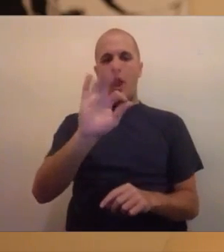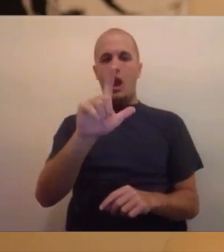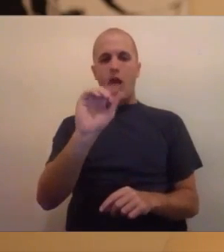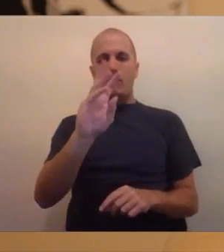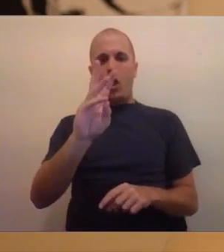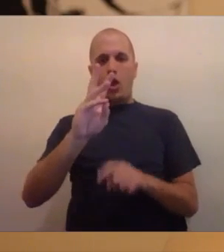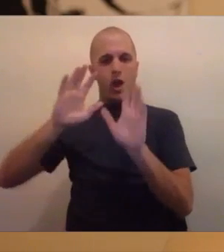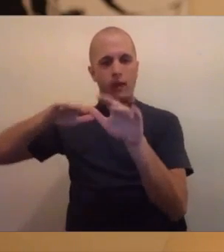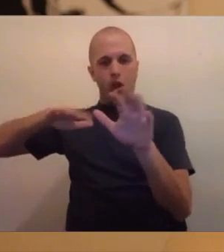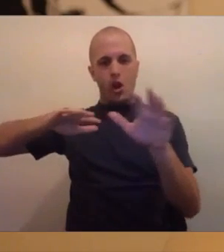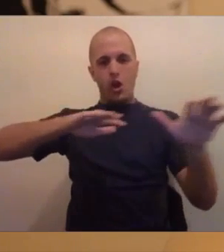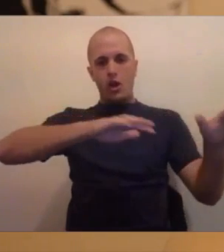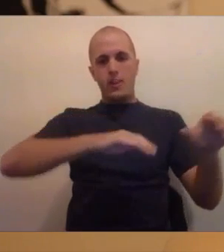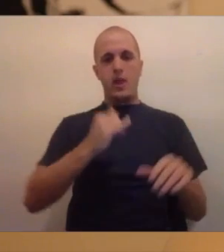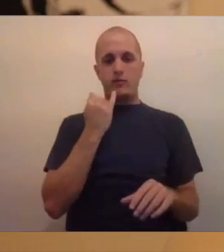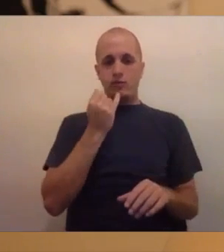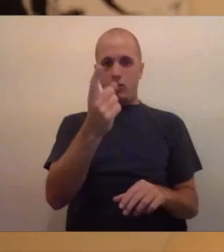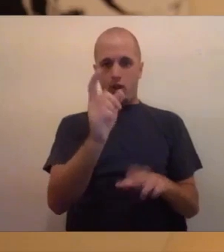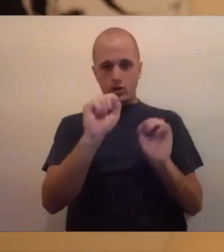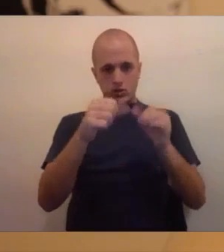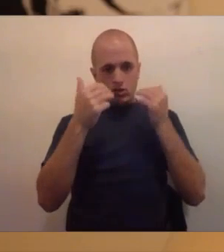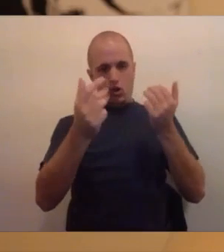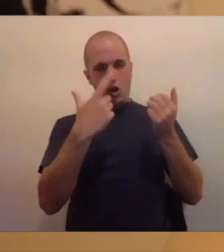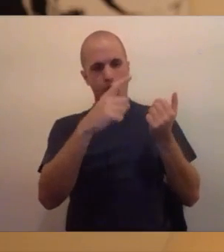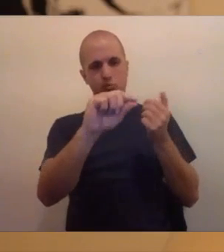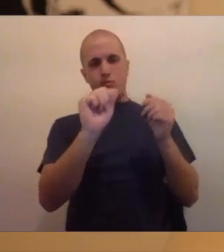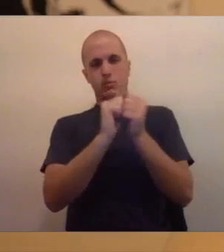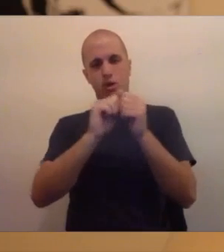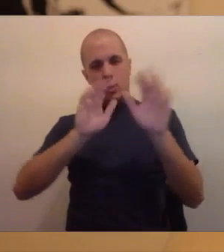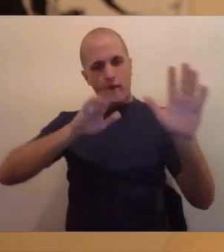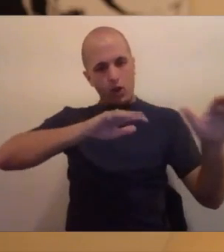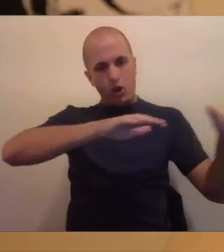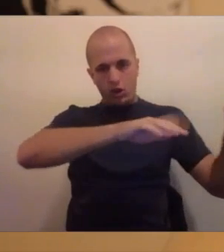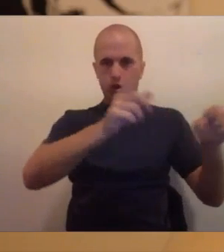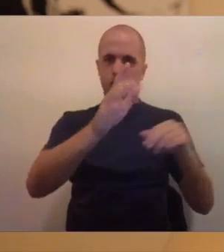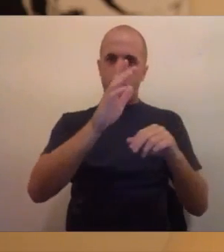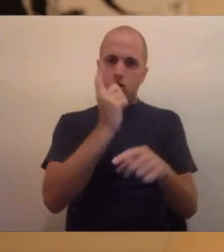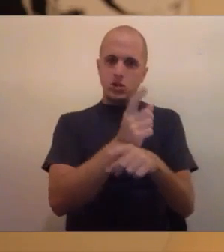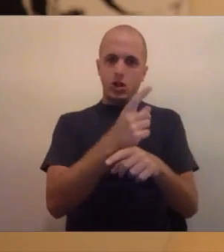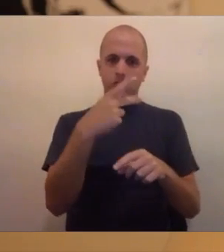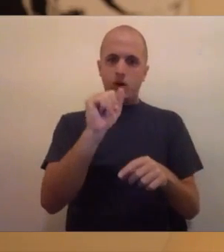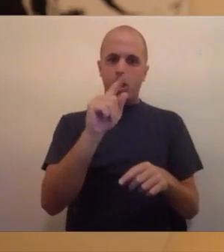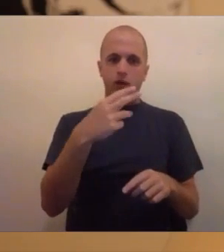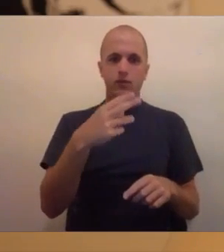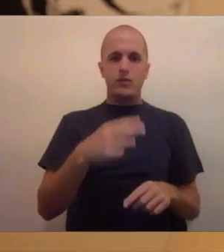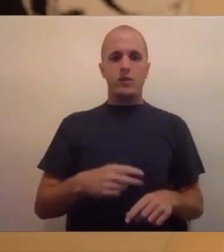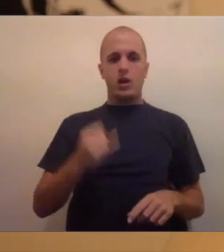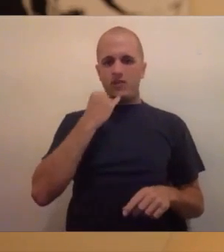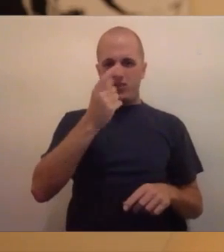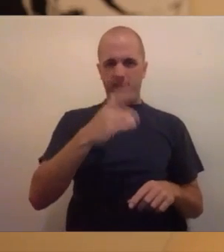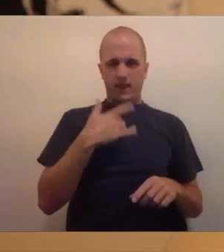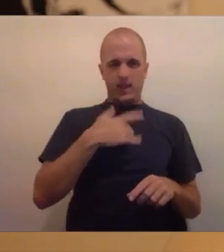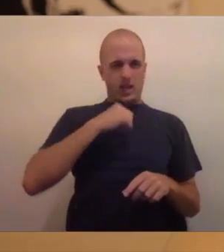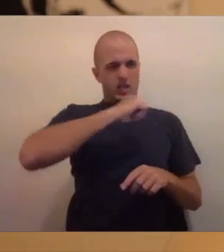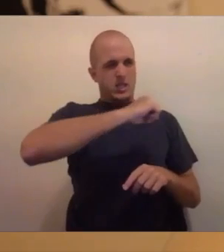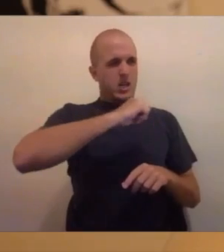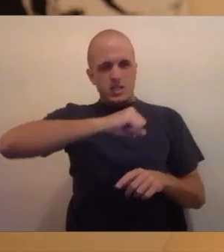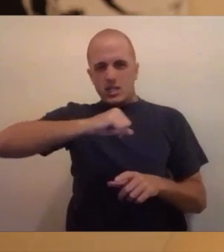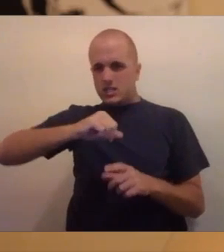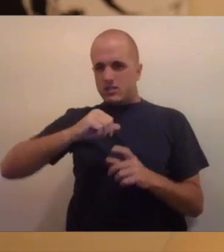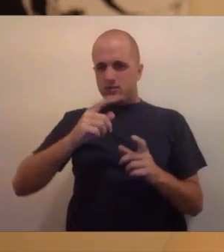It is a flowing. If you can flow with the flow, you are already on the path, but if